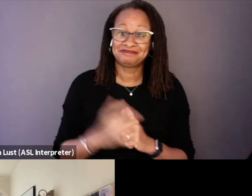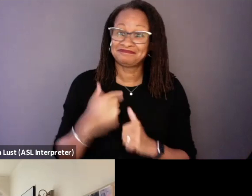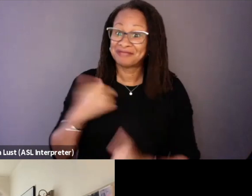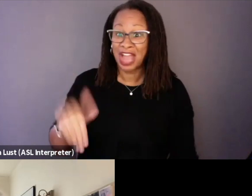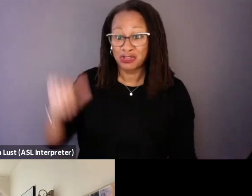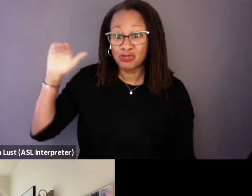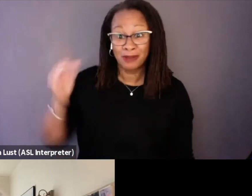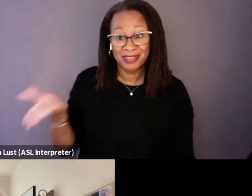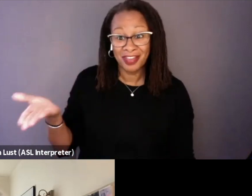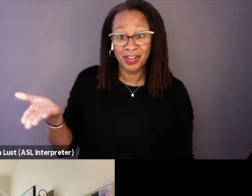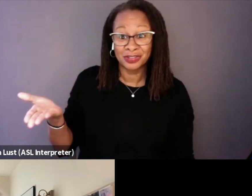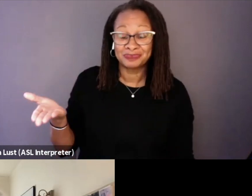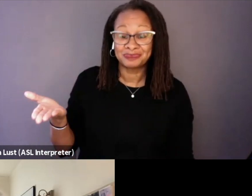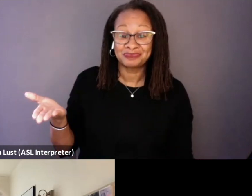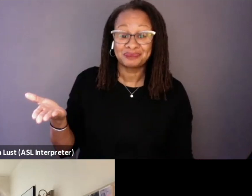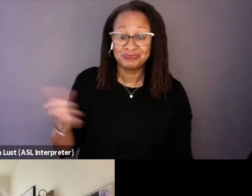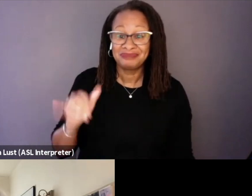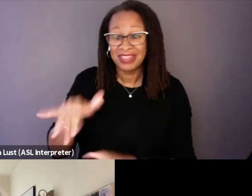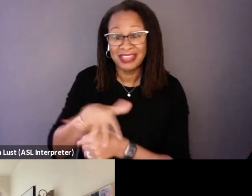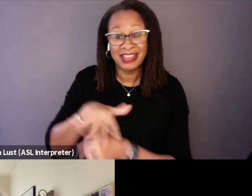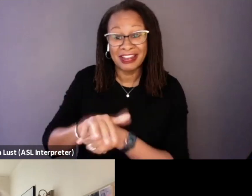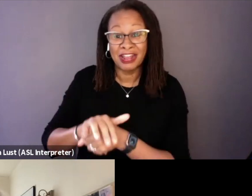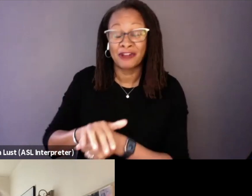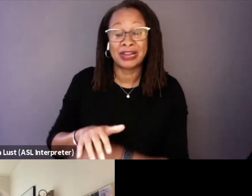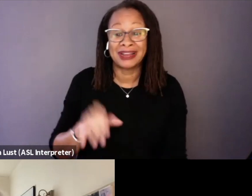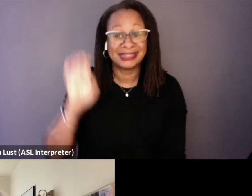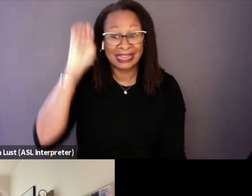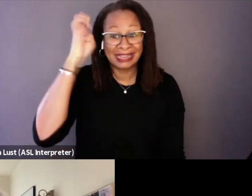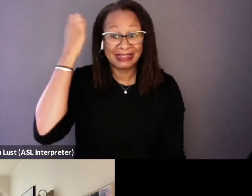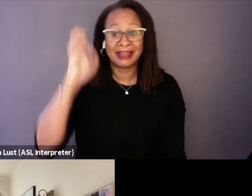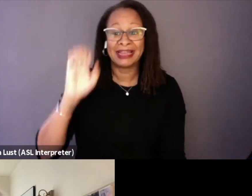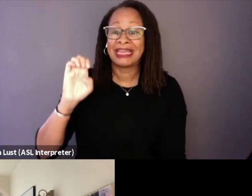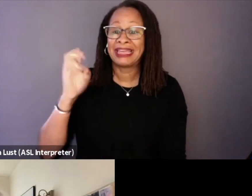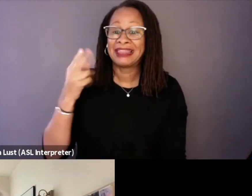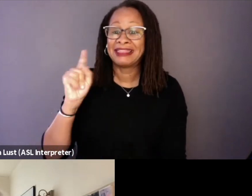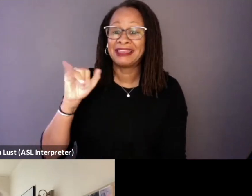I grew up in Harar and that is the world that I grew up in.